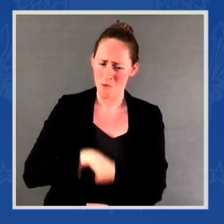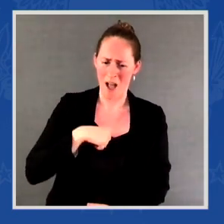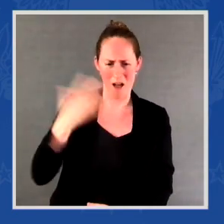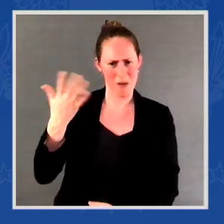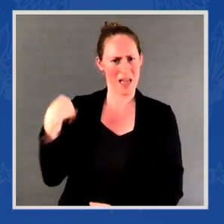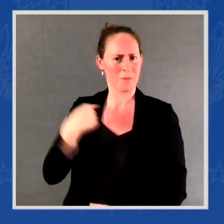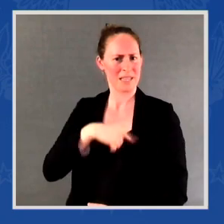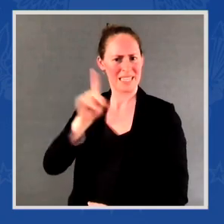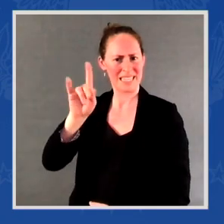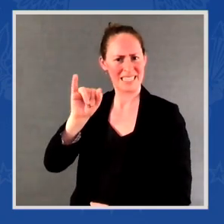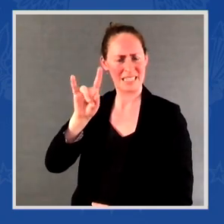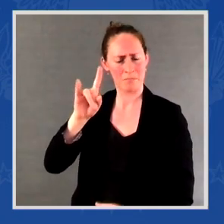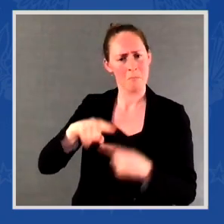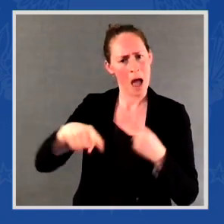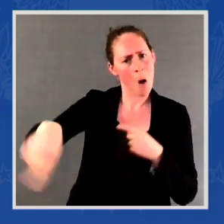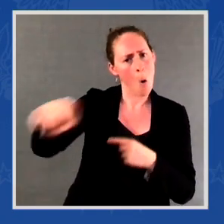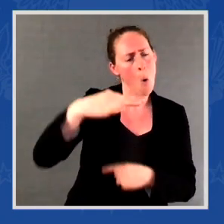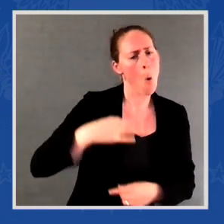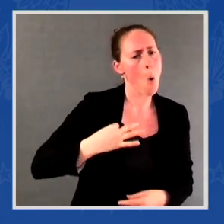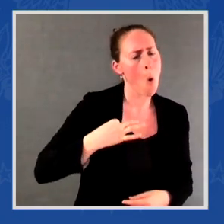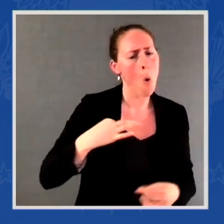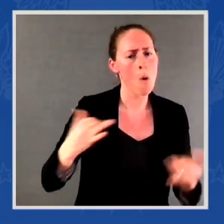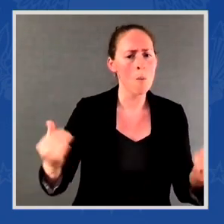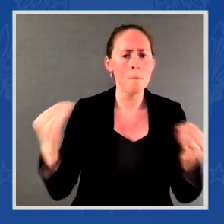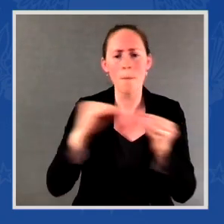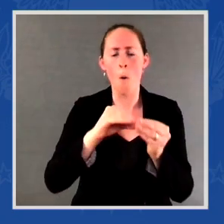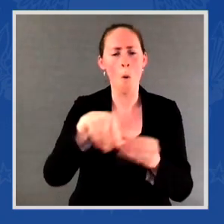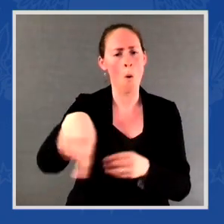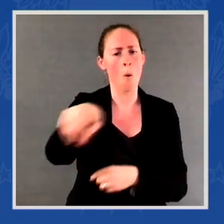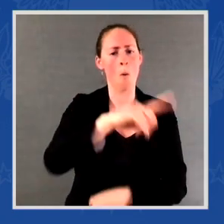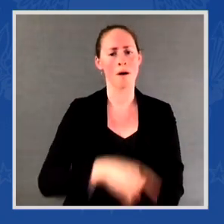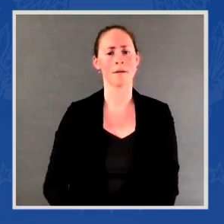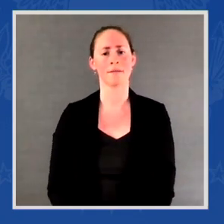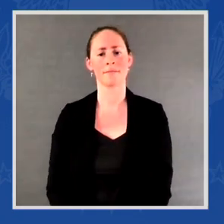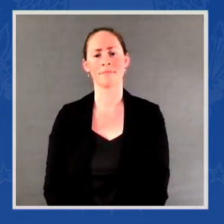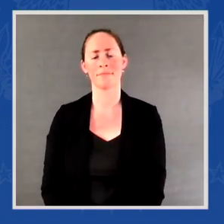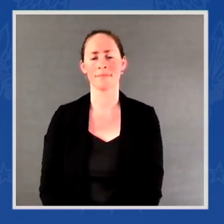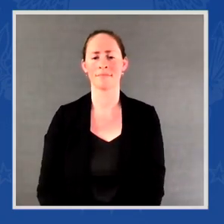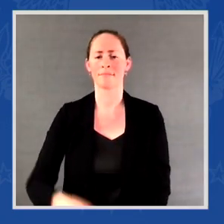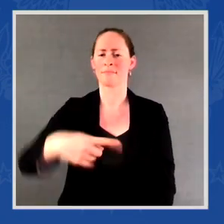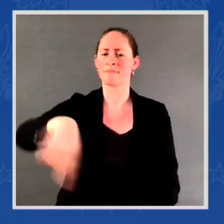Number three, you're the best-educated generation in the history of America.